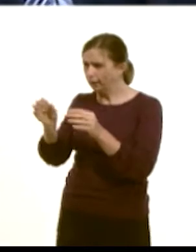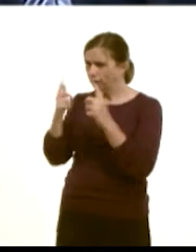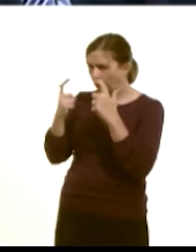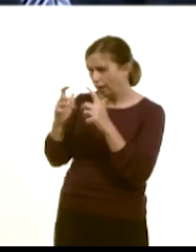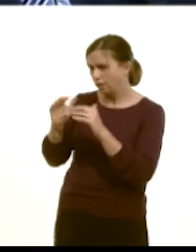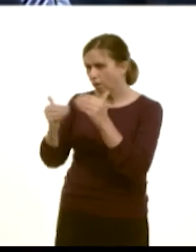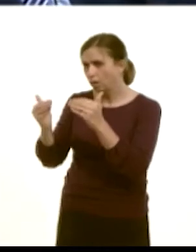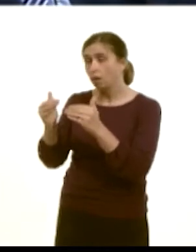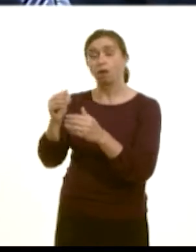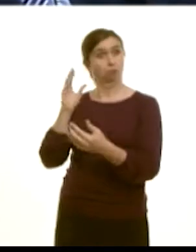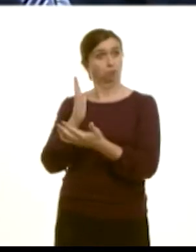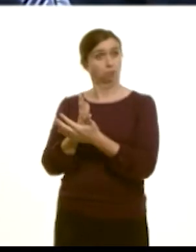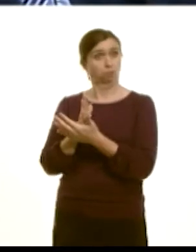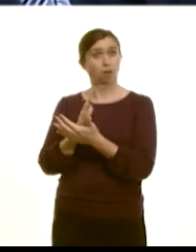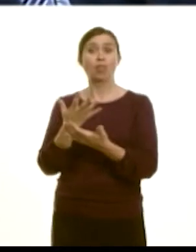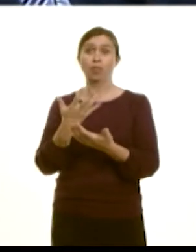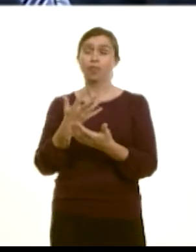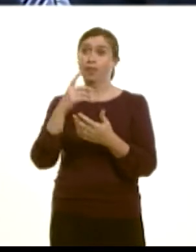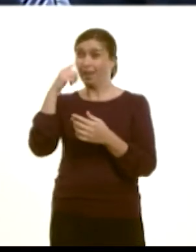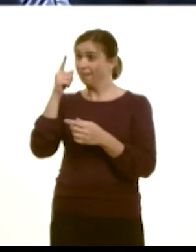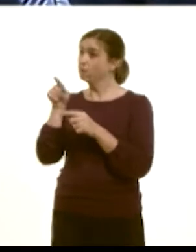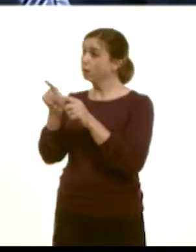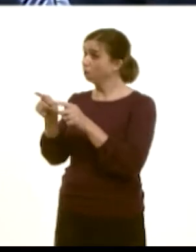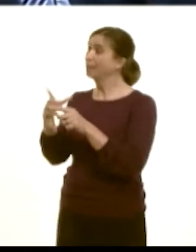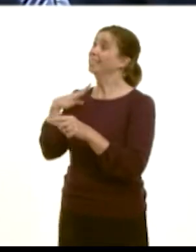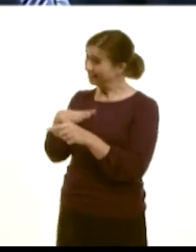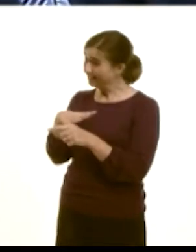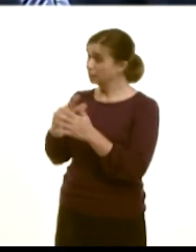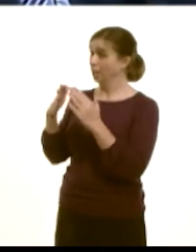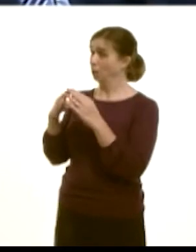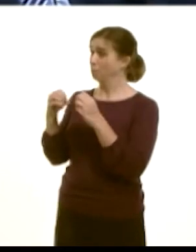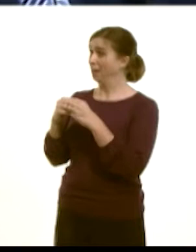are made available to those who are eligible for those benefits and, where they are paid